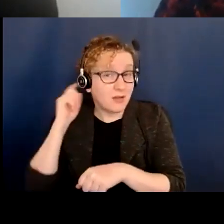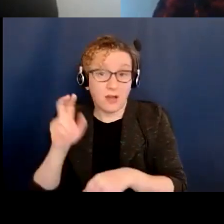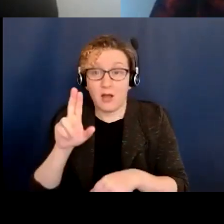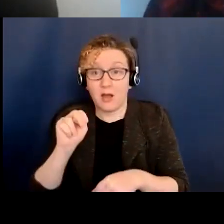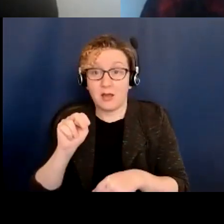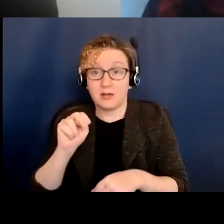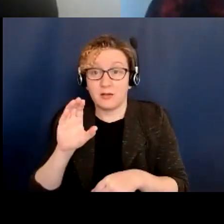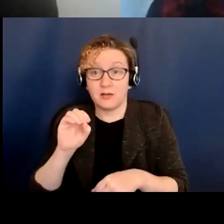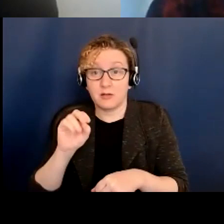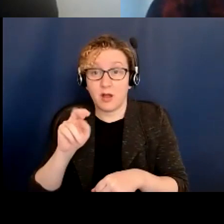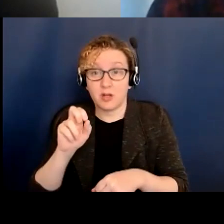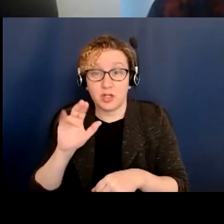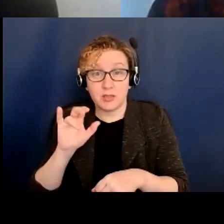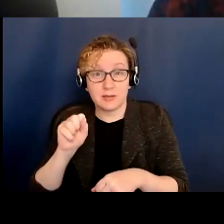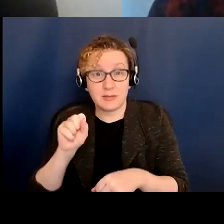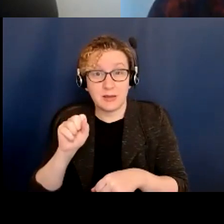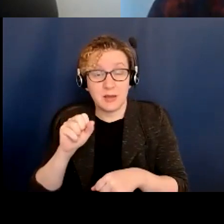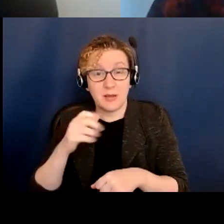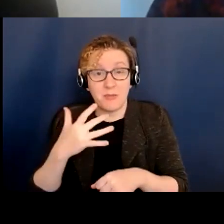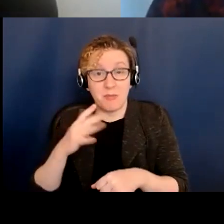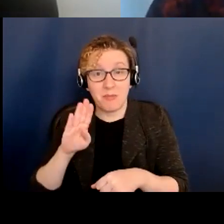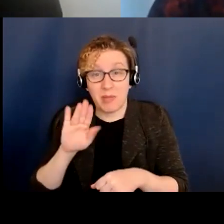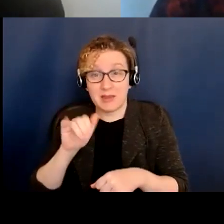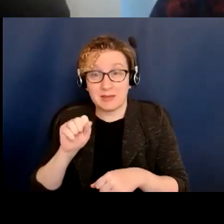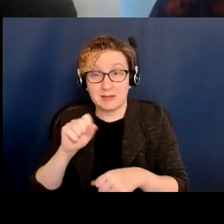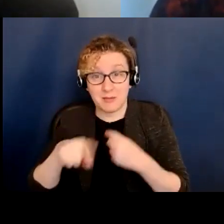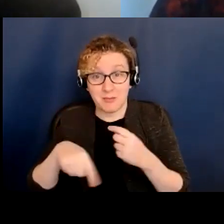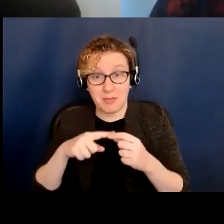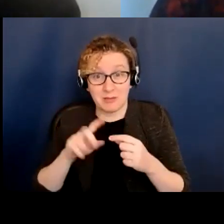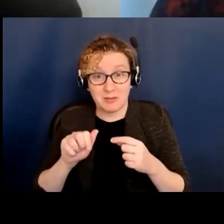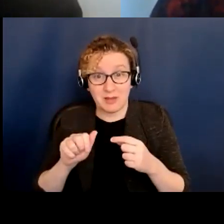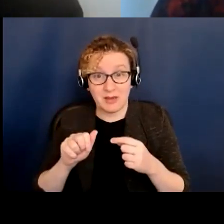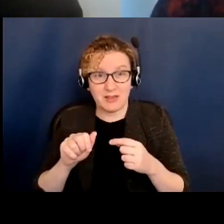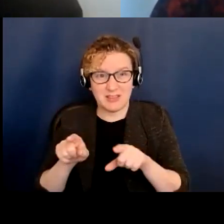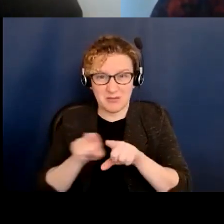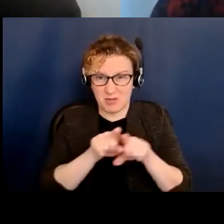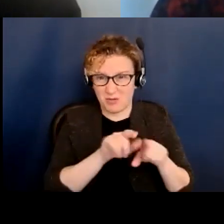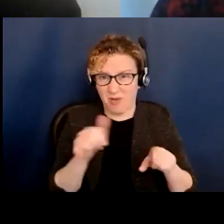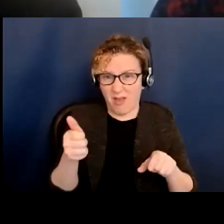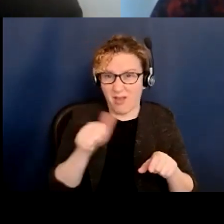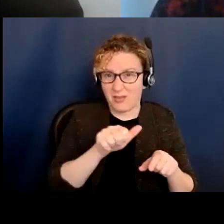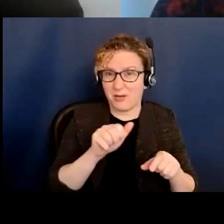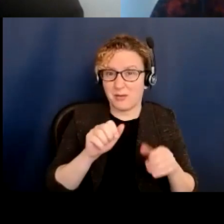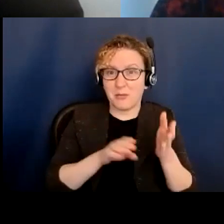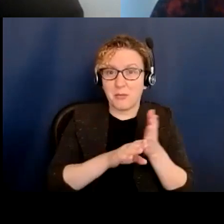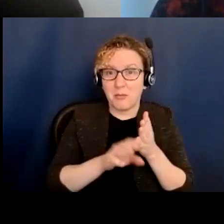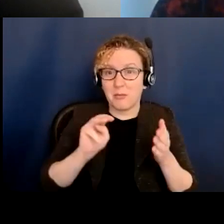and how we can approach that with other minority groups as well? Can any of our panelists weigh in on that?